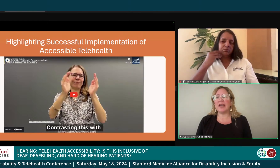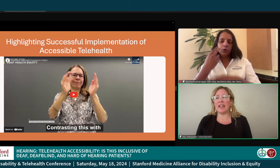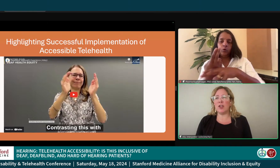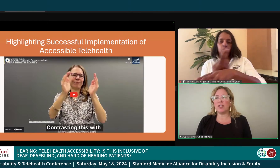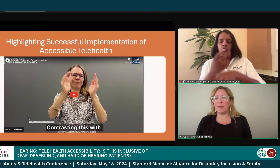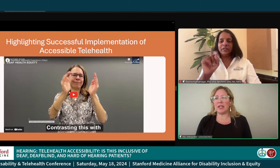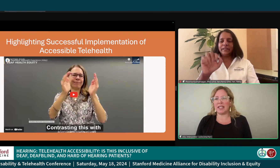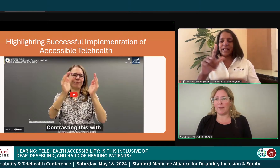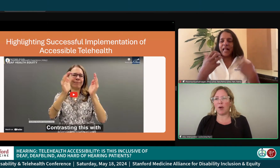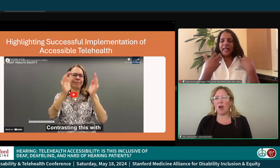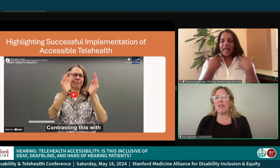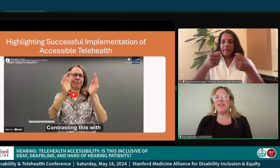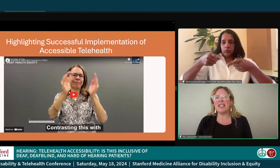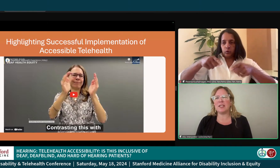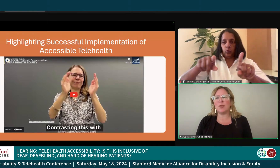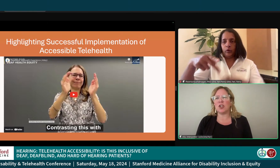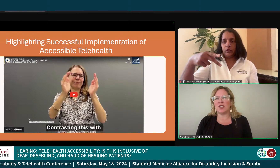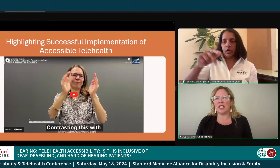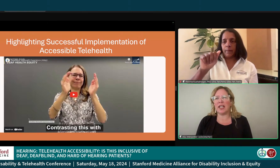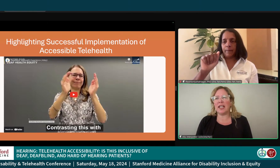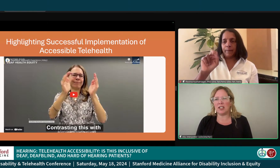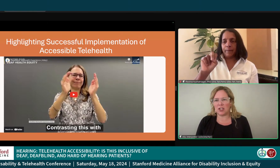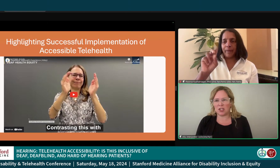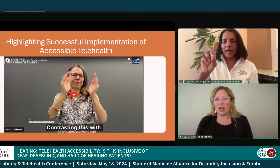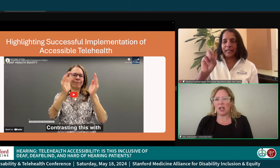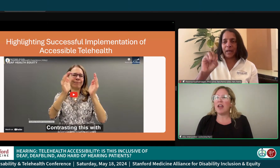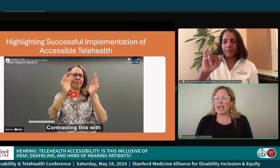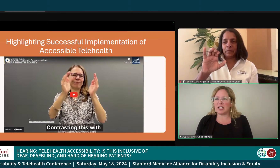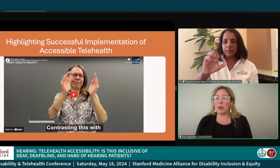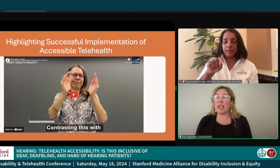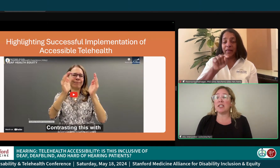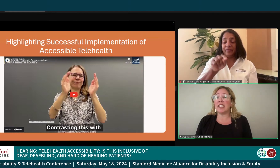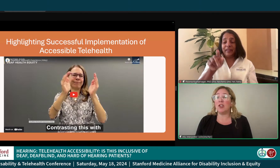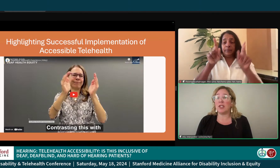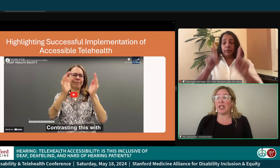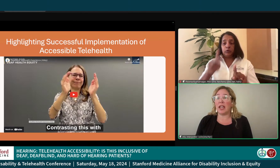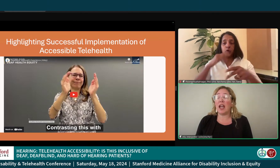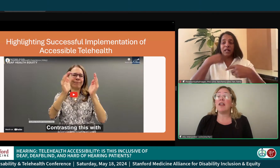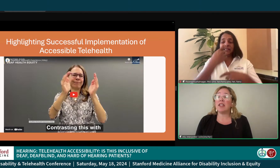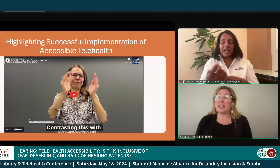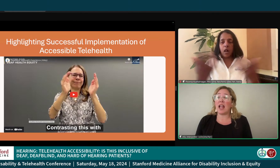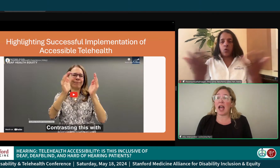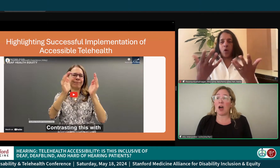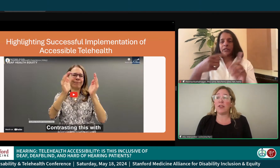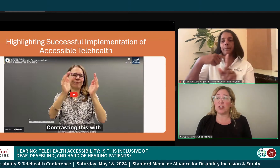to give you some example, this person is experienced in using. Using the telehealth